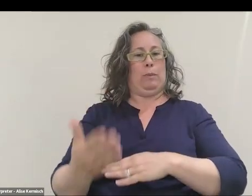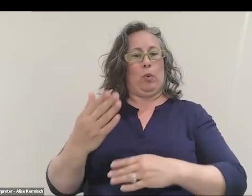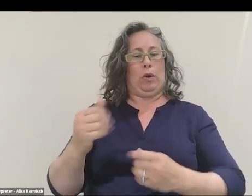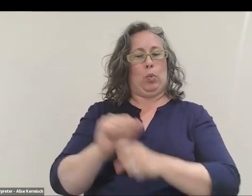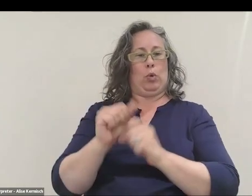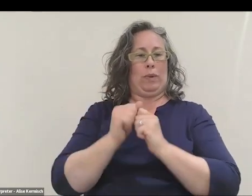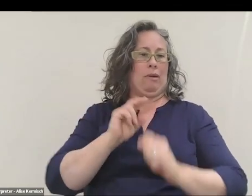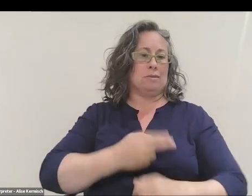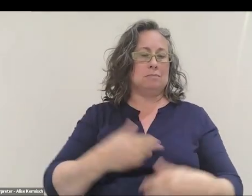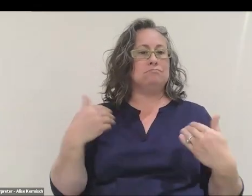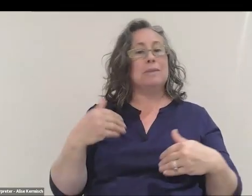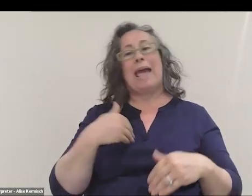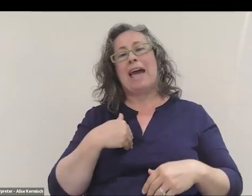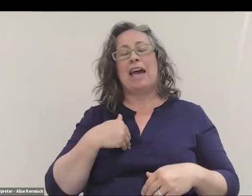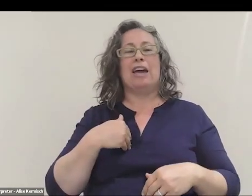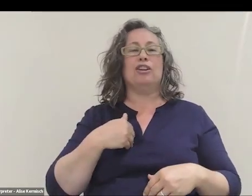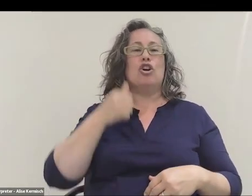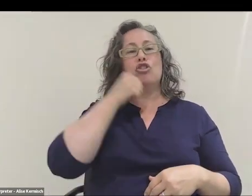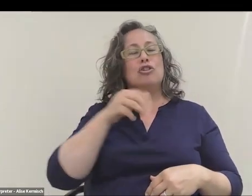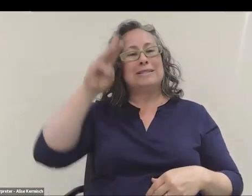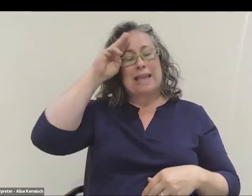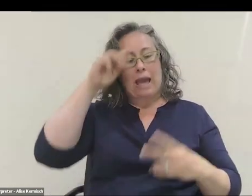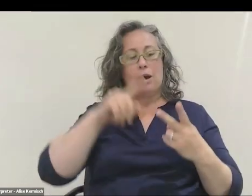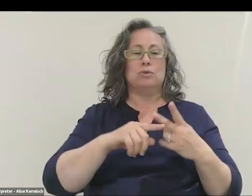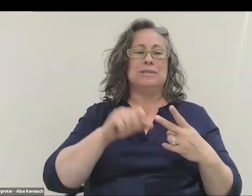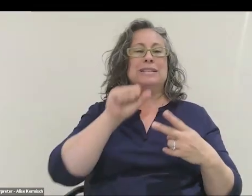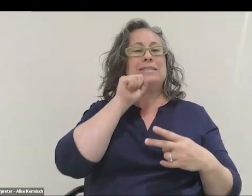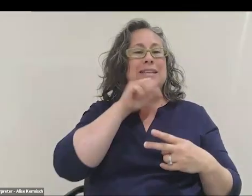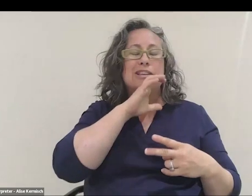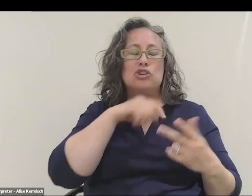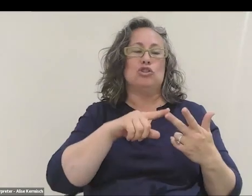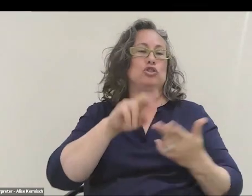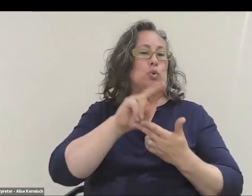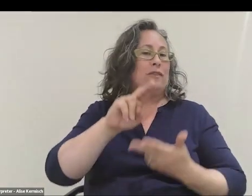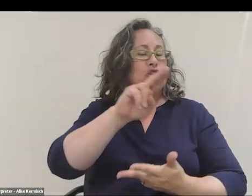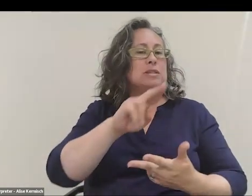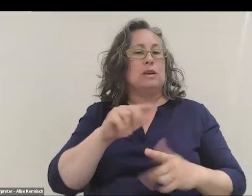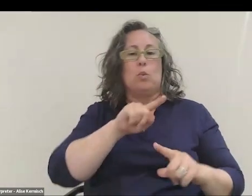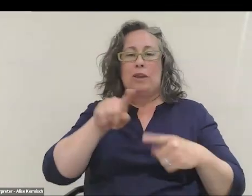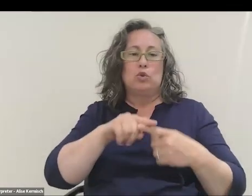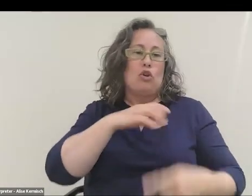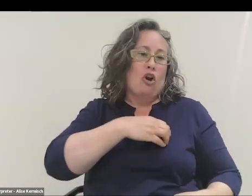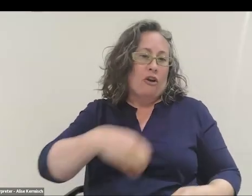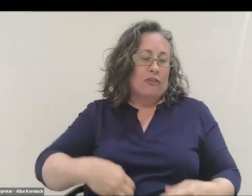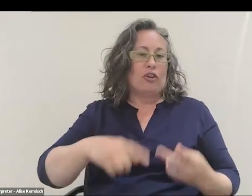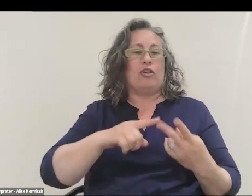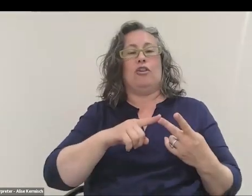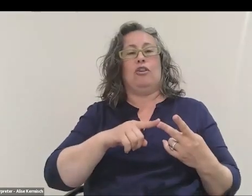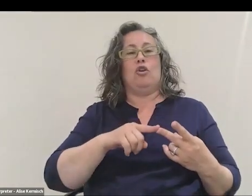We had Girl Scout troops, we had seniors, we had university students. We were at Harvard University, the University of Arizona, at Rochester Museum of Science.